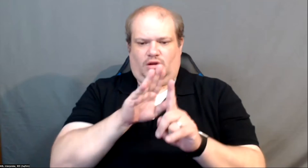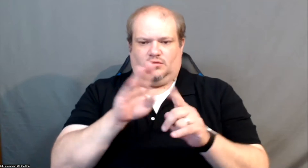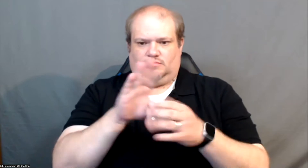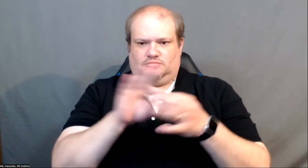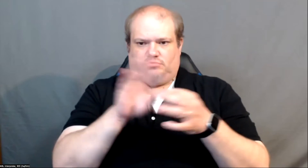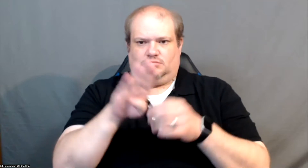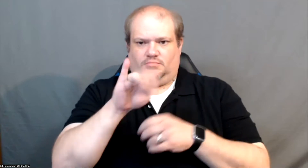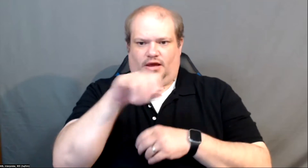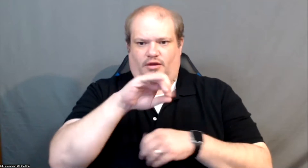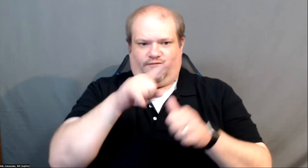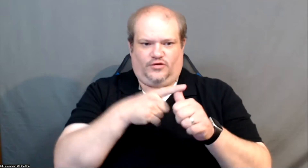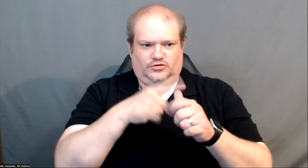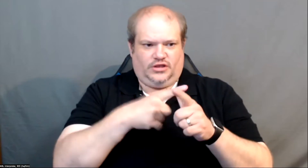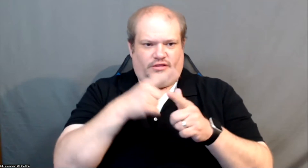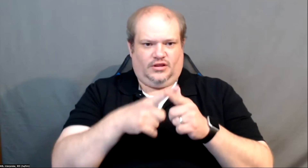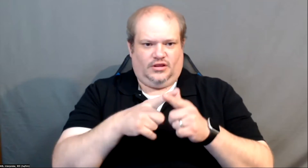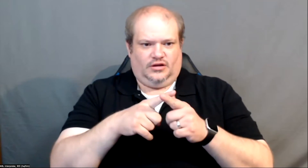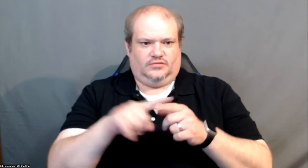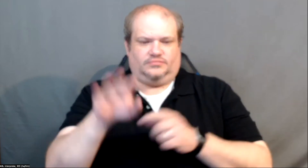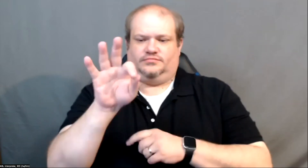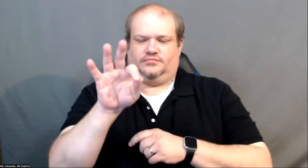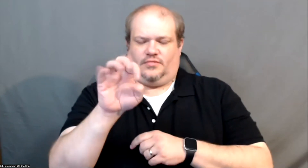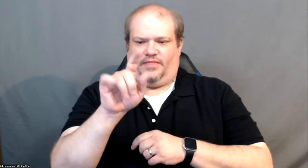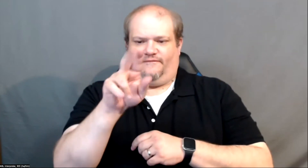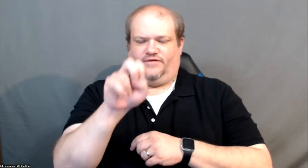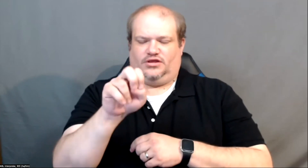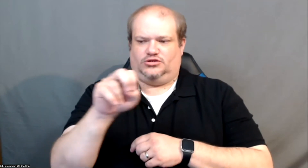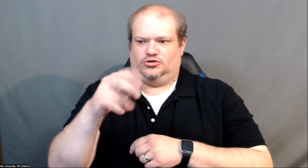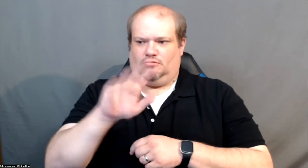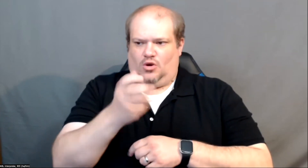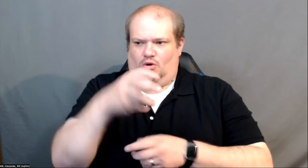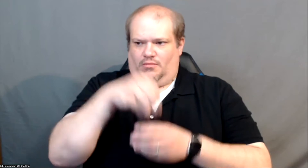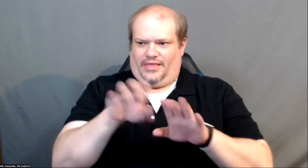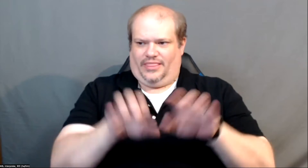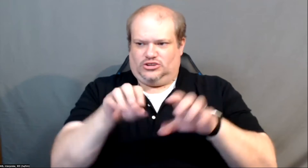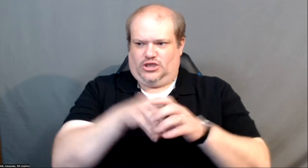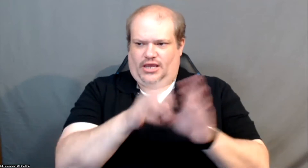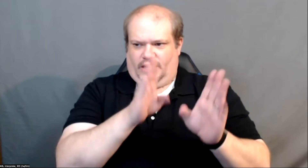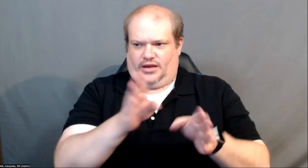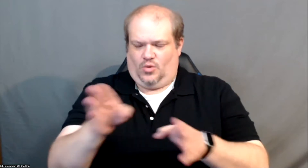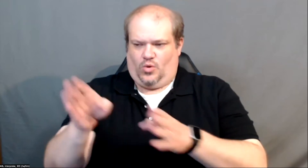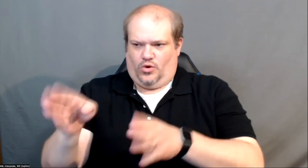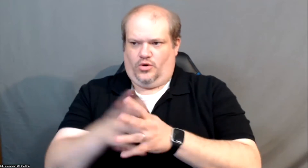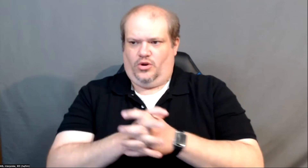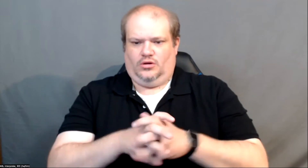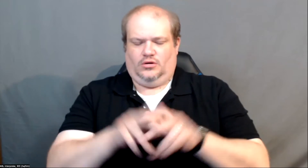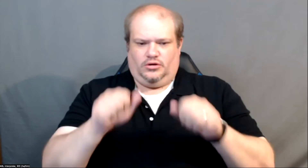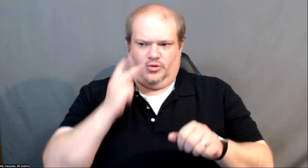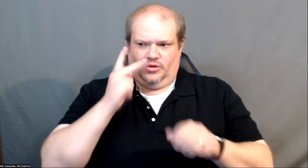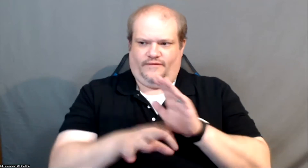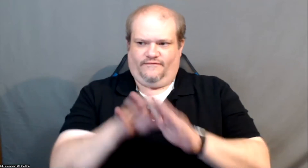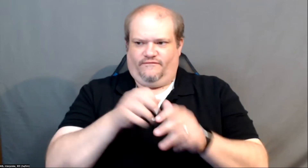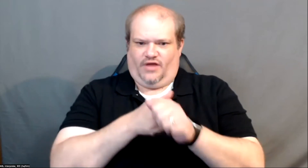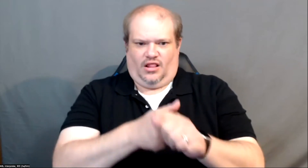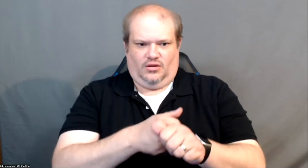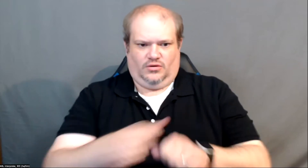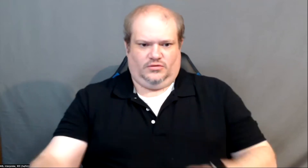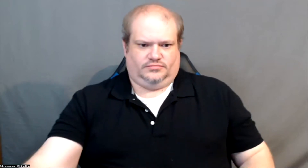and we'll put the featured poets poems in the chat in order so you can follow along. So a Ashia Ajani